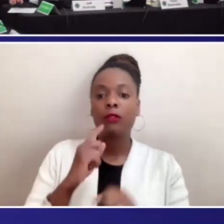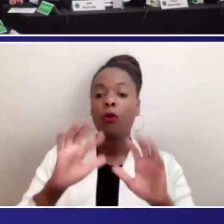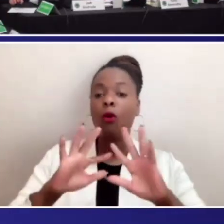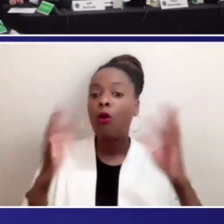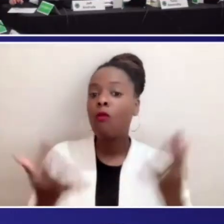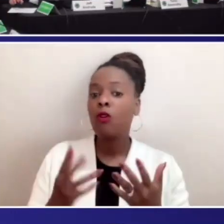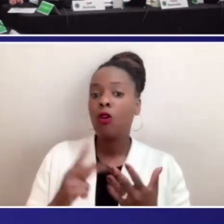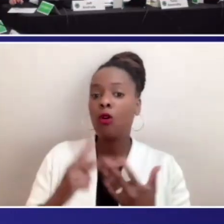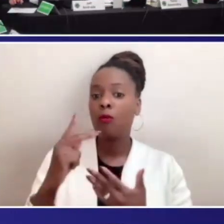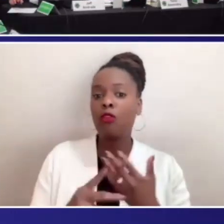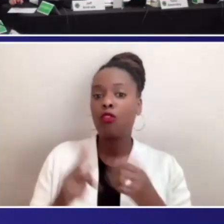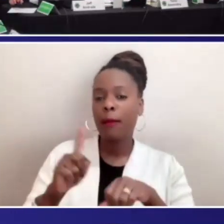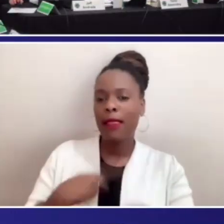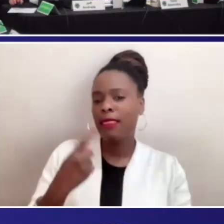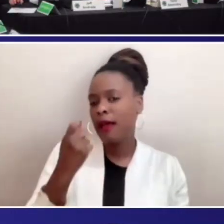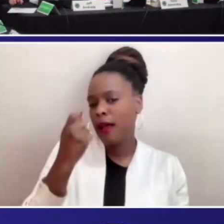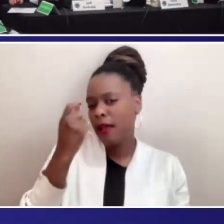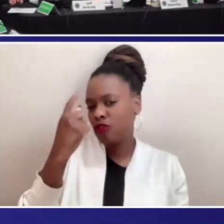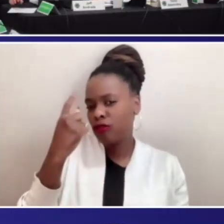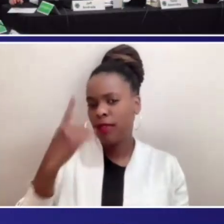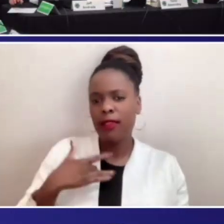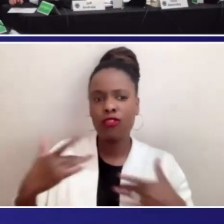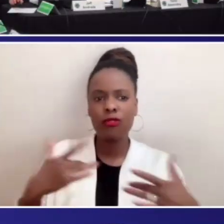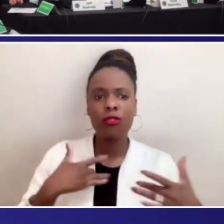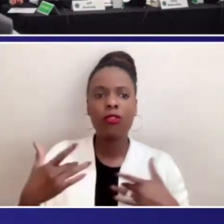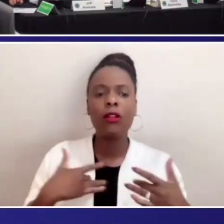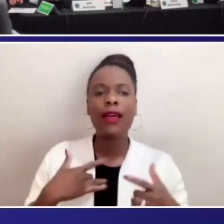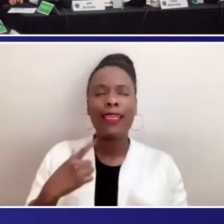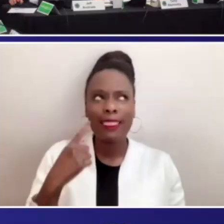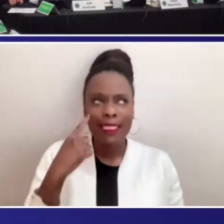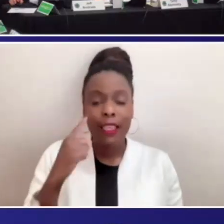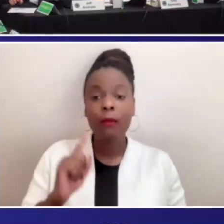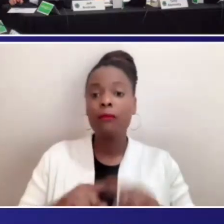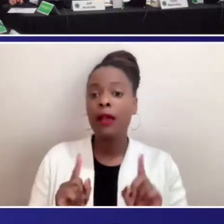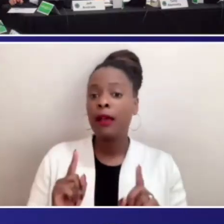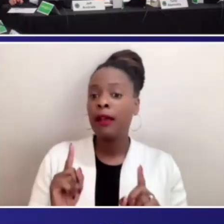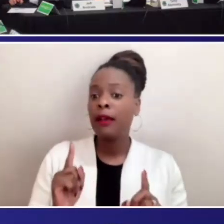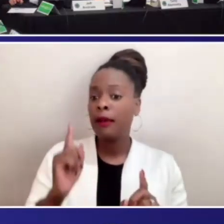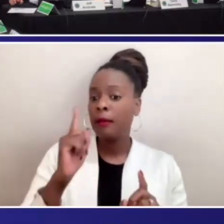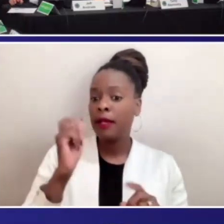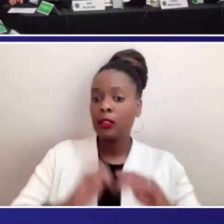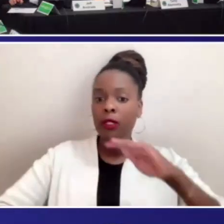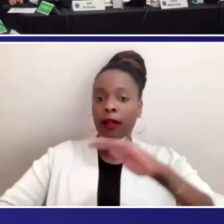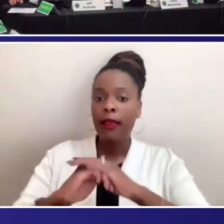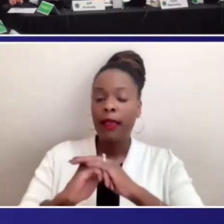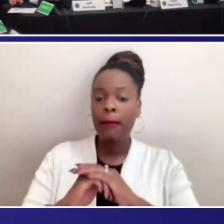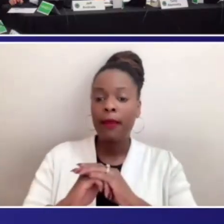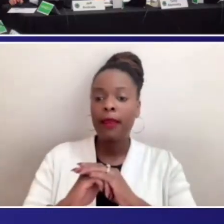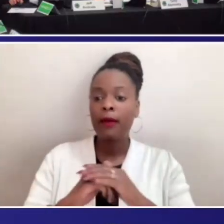I think -- I understand your concern here, I think, but because we're capping with the lifetime limit, I mean,